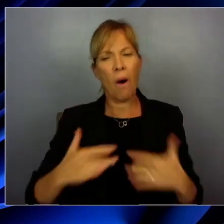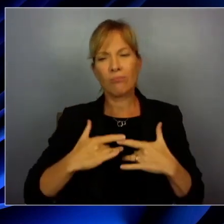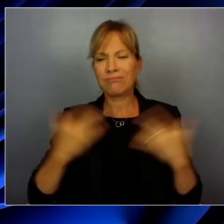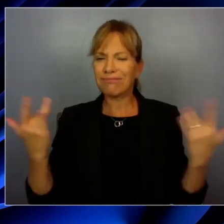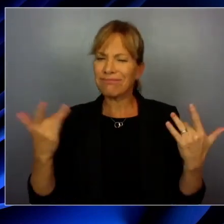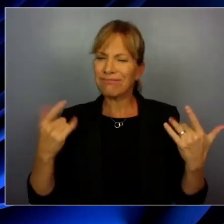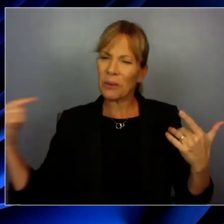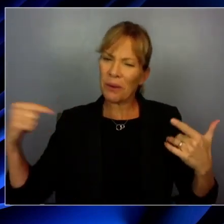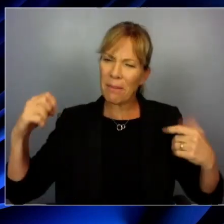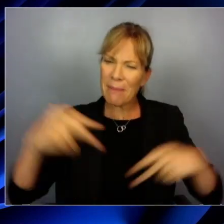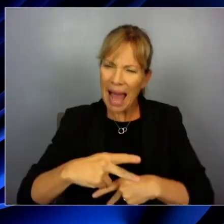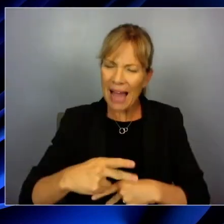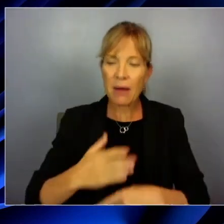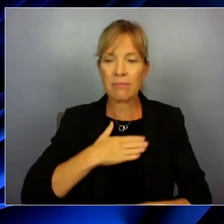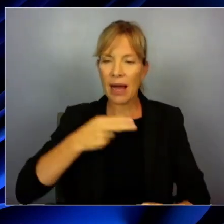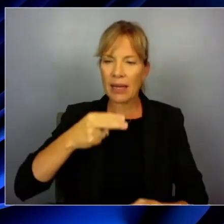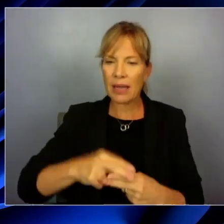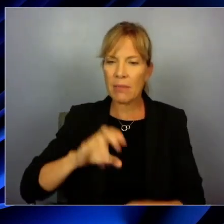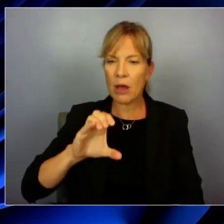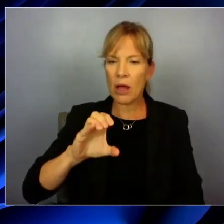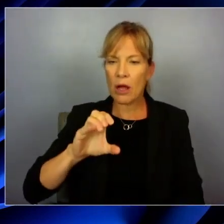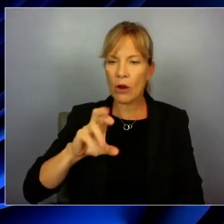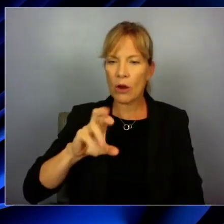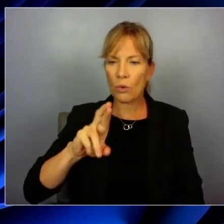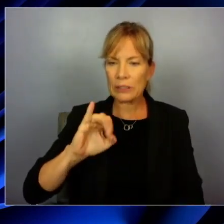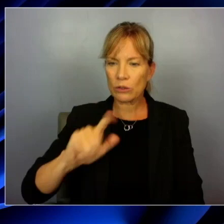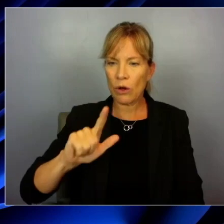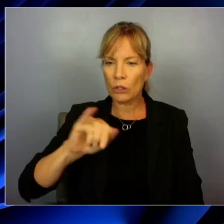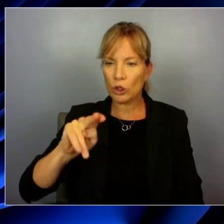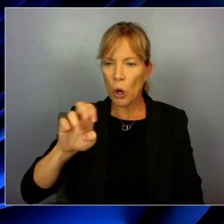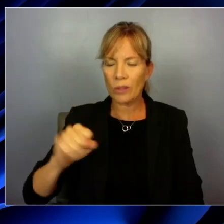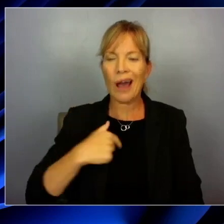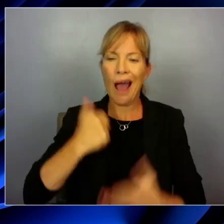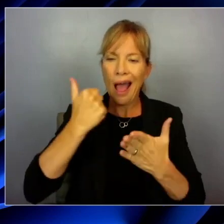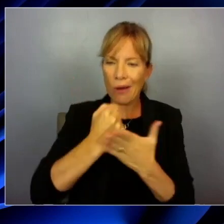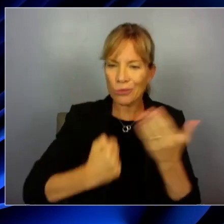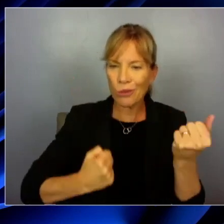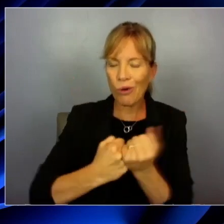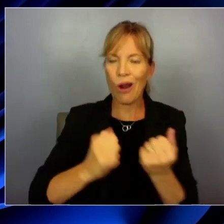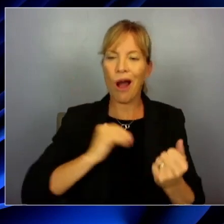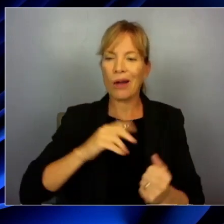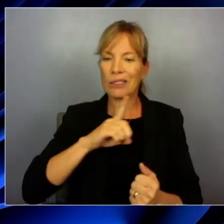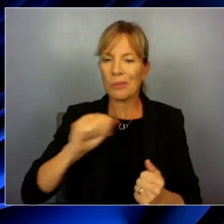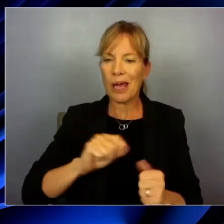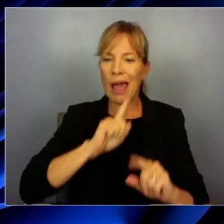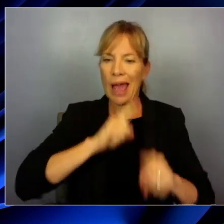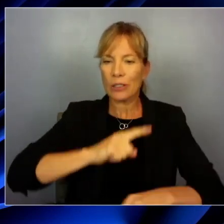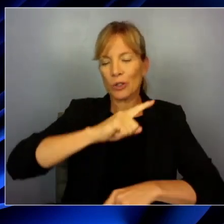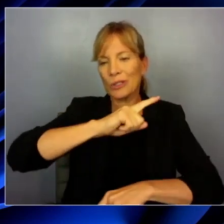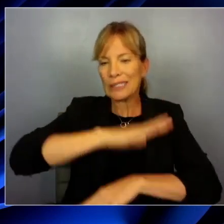My name is Crystal Jones. I help support our disability answer desk team and I'm super excited to